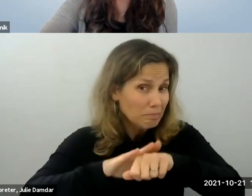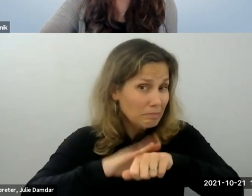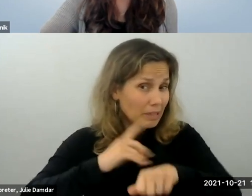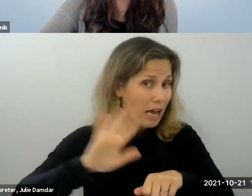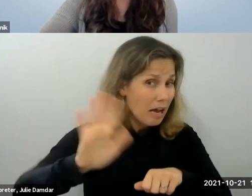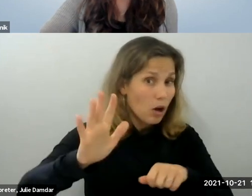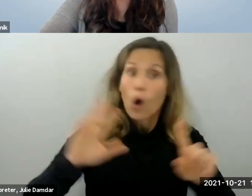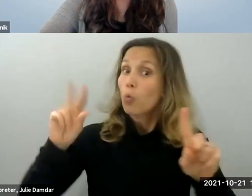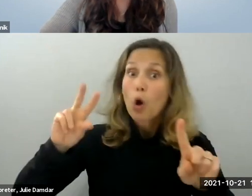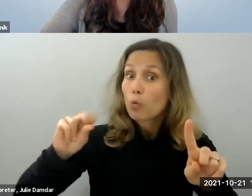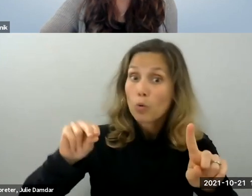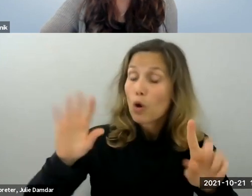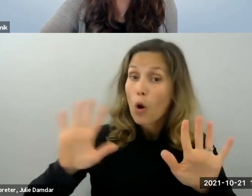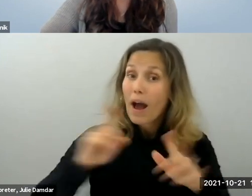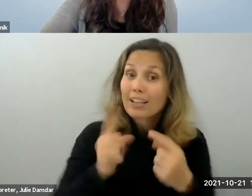Lisa Saldana (she/her/hers): No, no, no, no, actually quite the opposite.